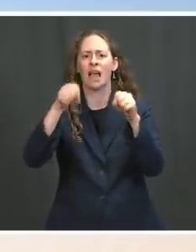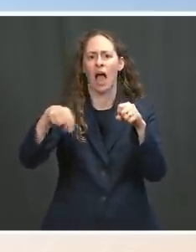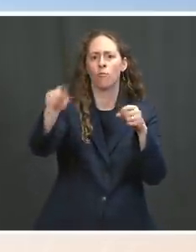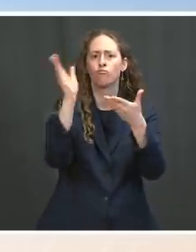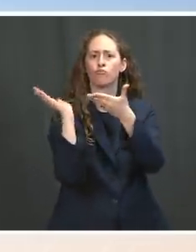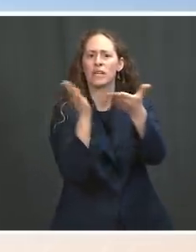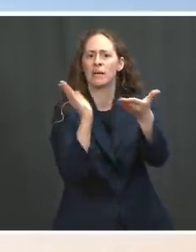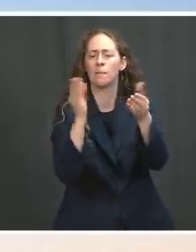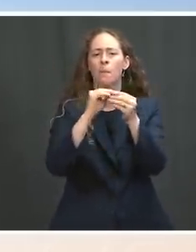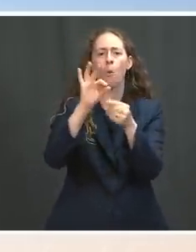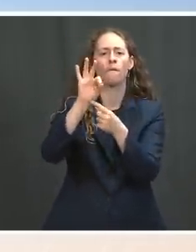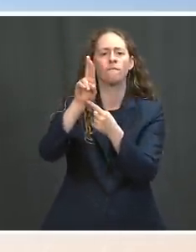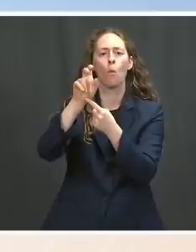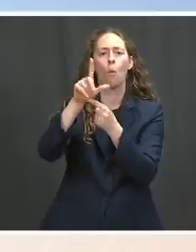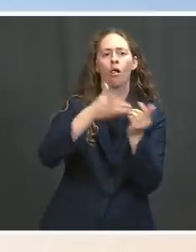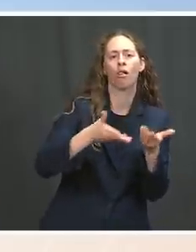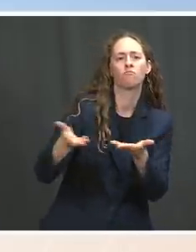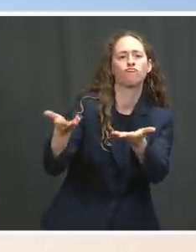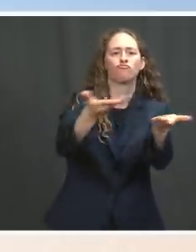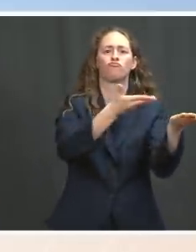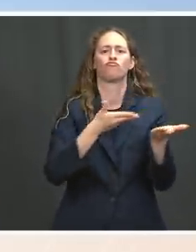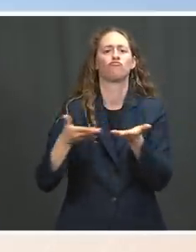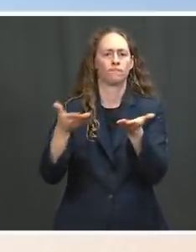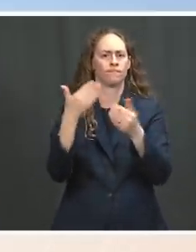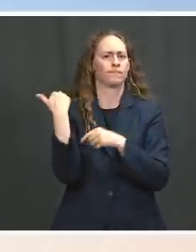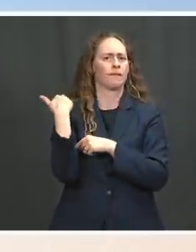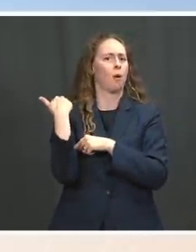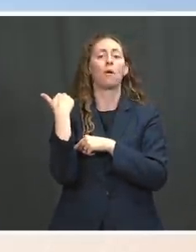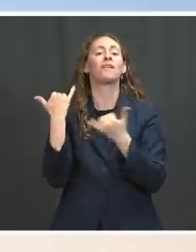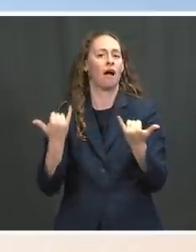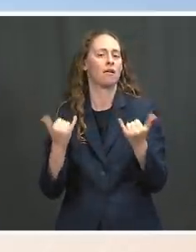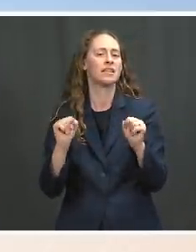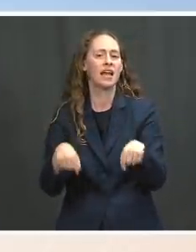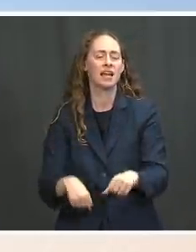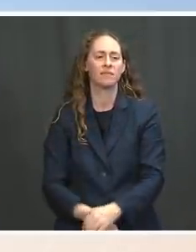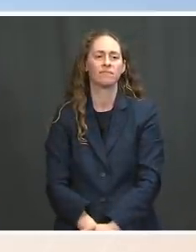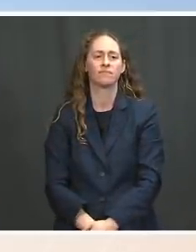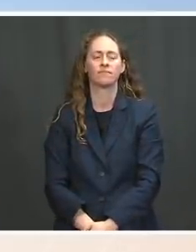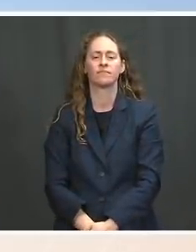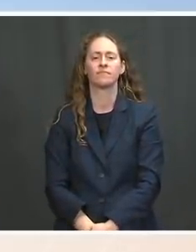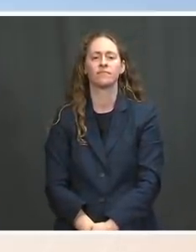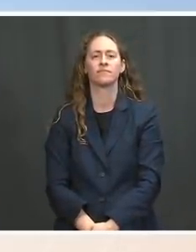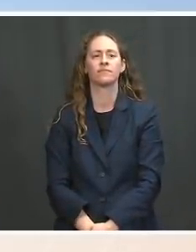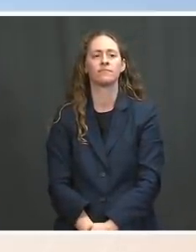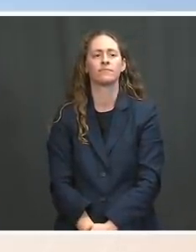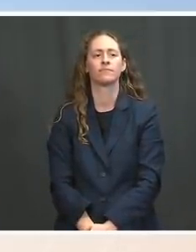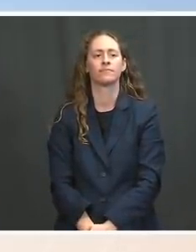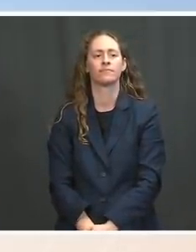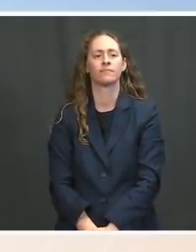declarations that are currently in place to allow those states to issue permits that allow drivers